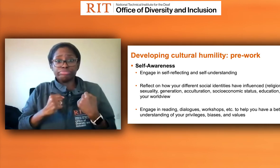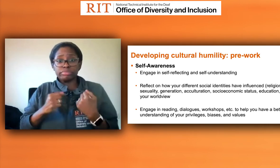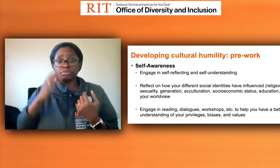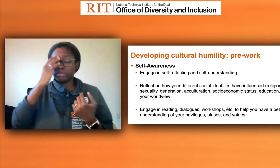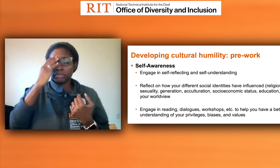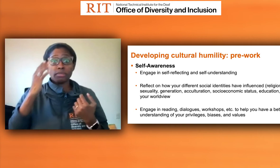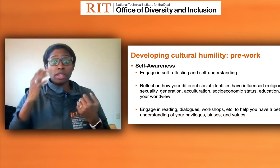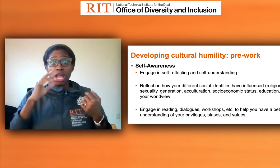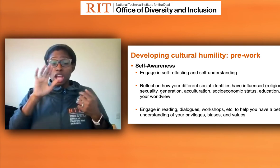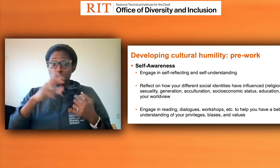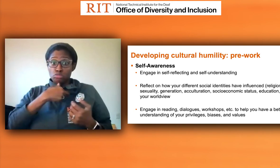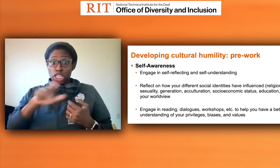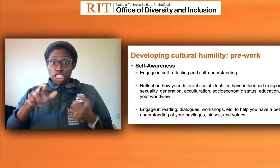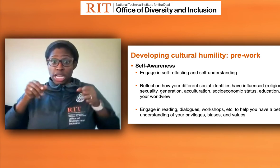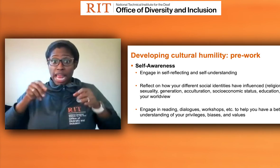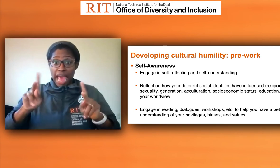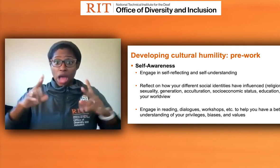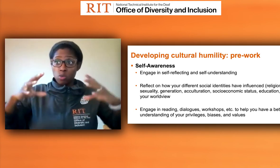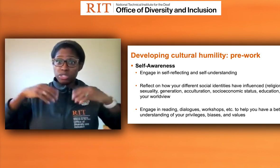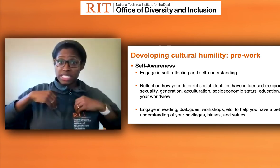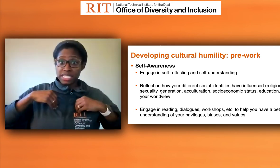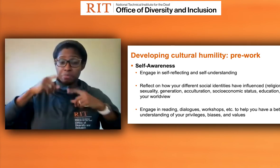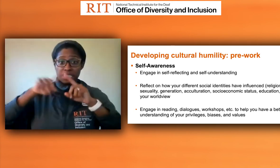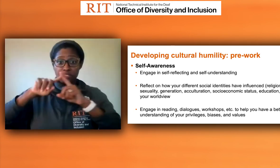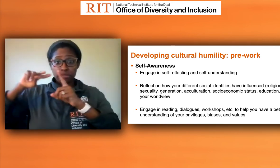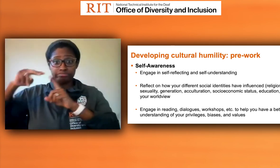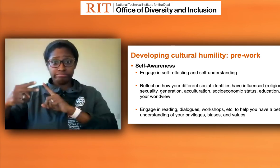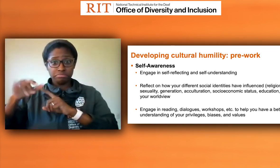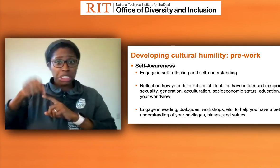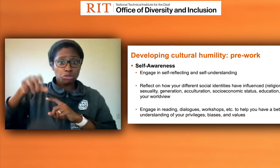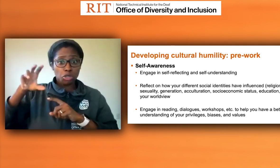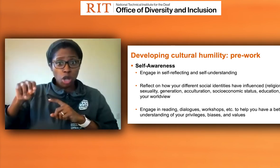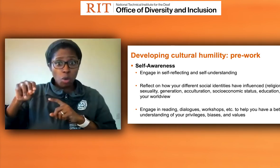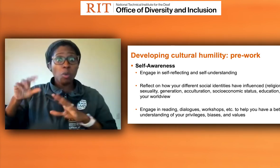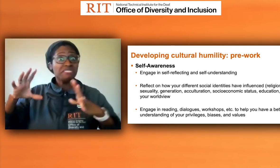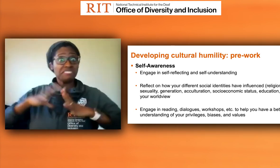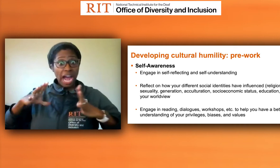For example, if you have a strong religious background, does your religion accept other perspectives,